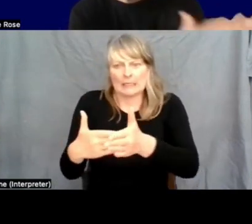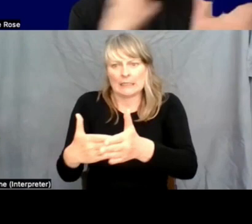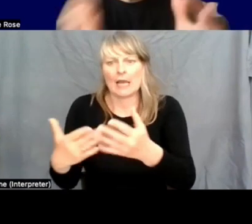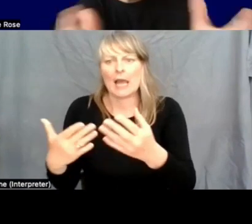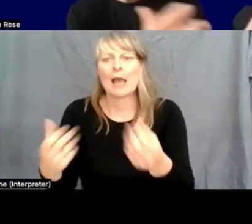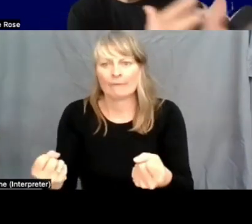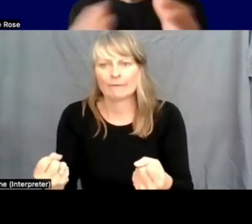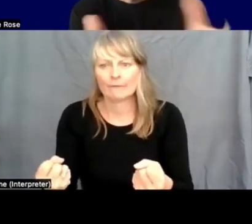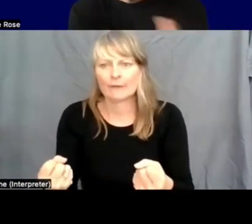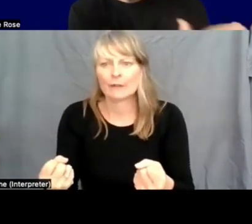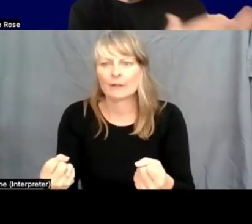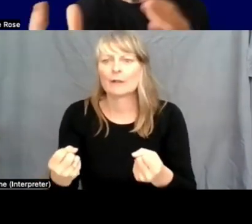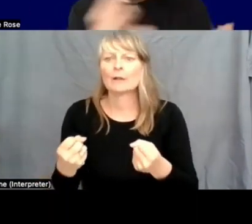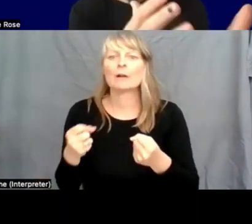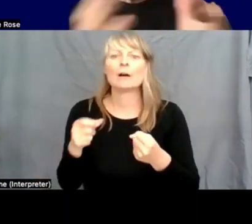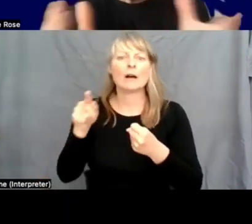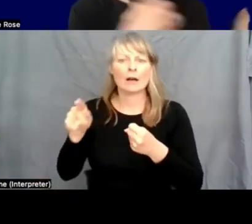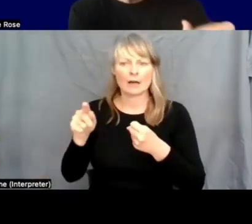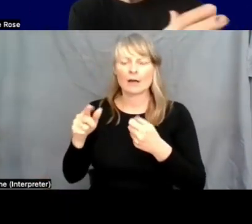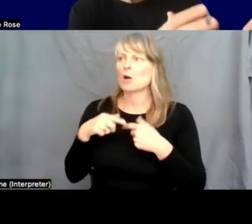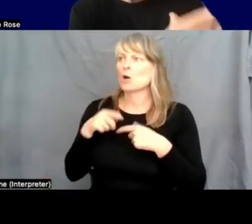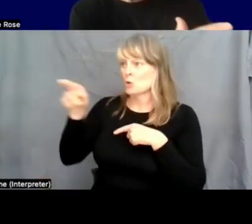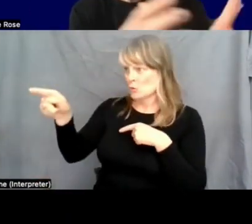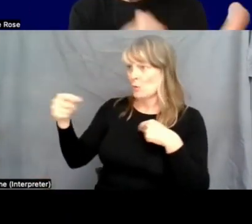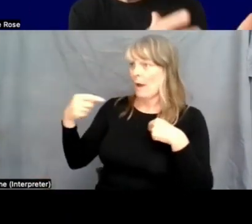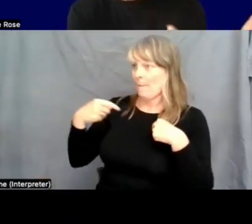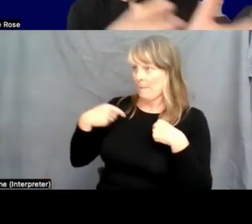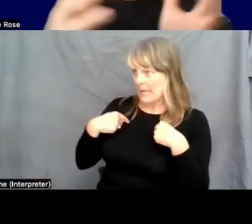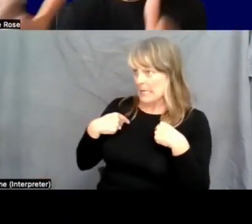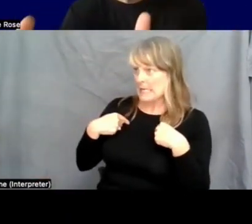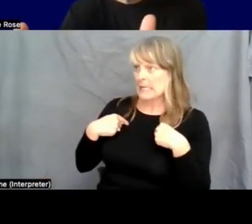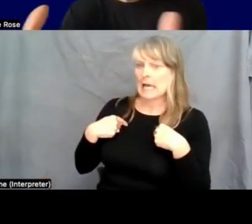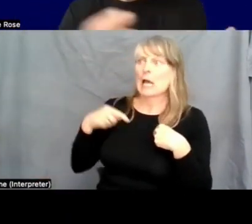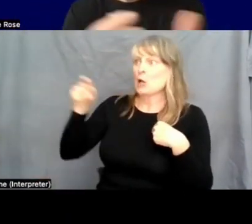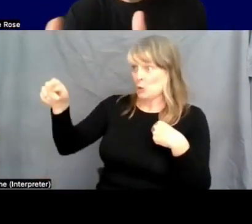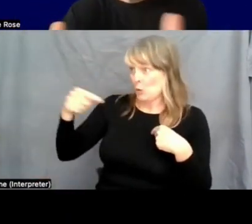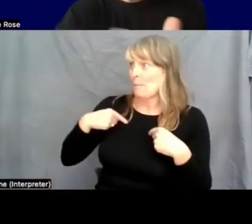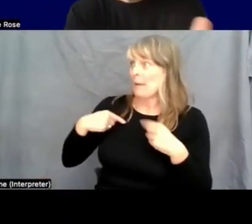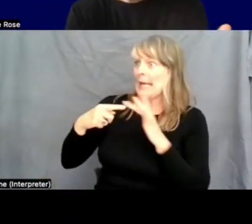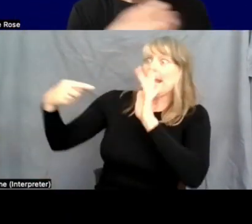to purposeful, the you and I, and then moving in to the you, the I, and the it relationship.